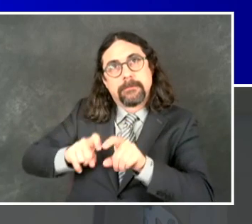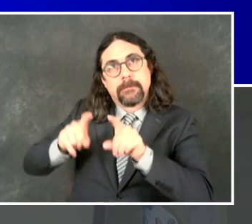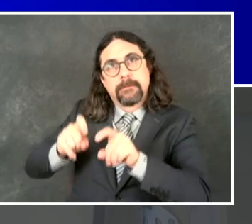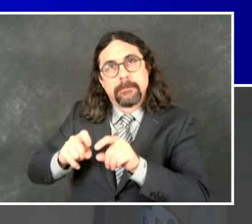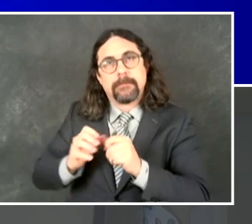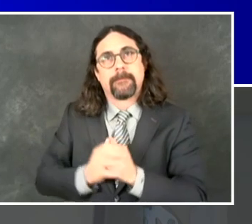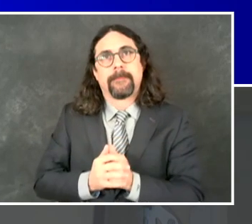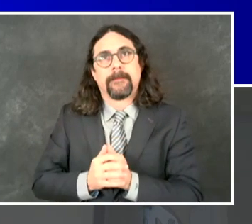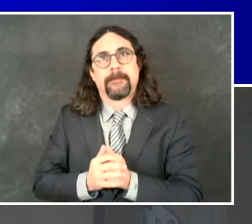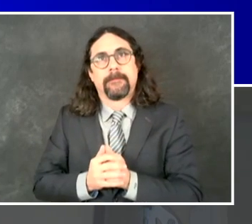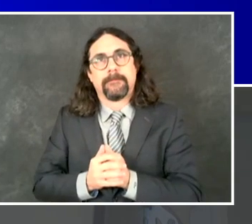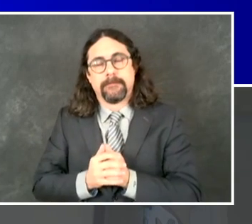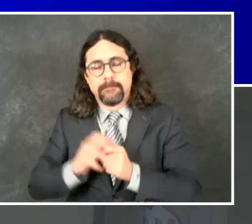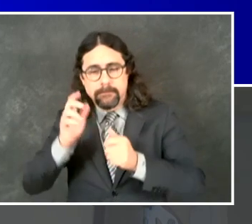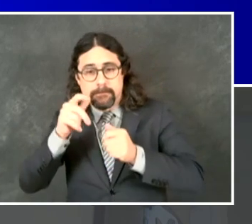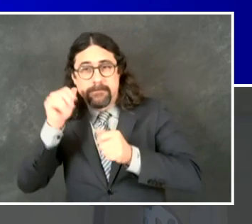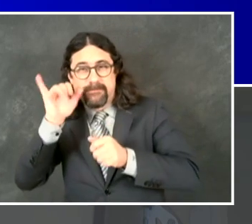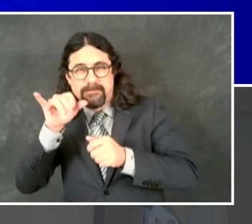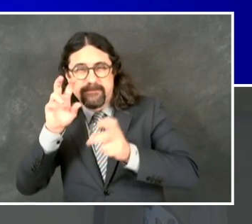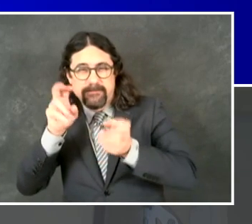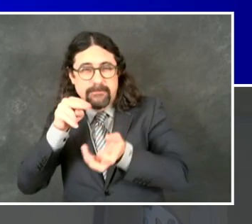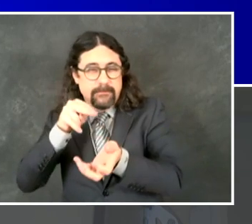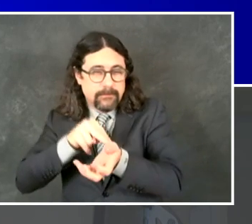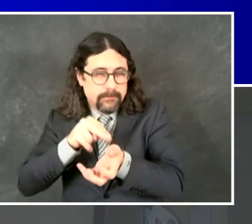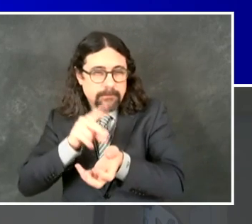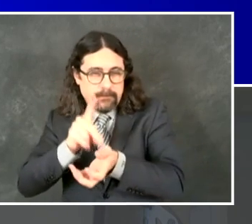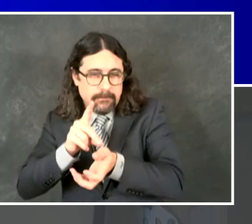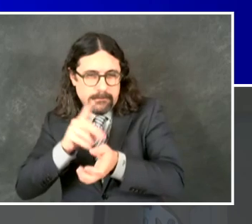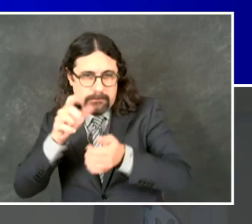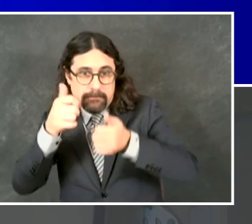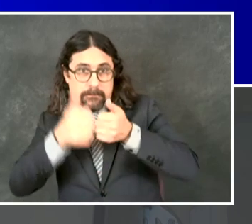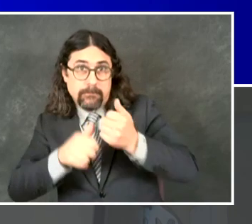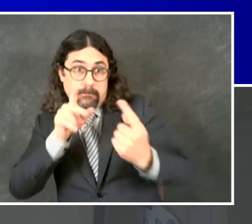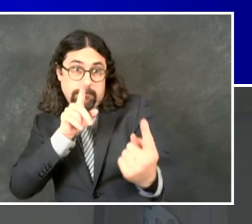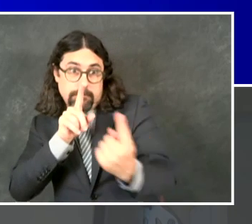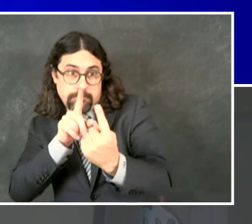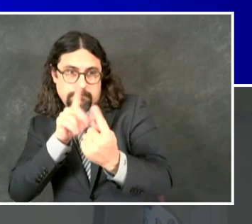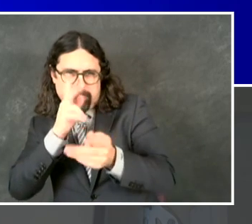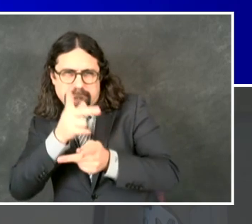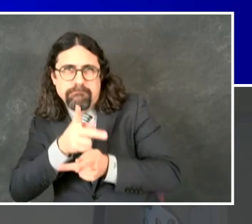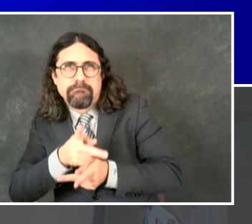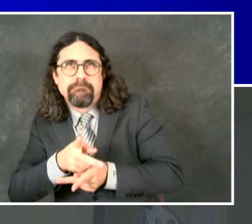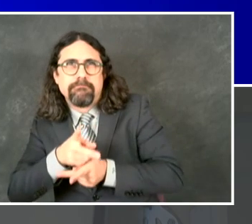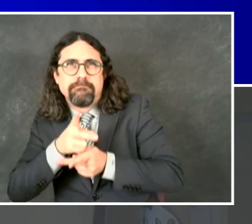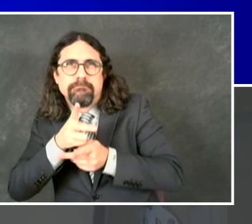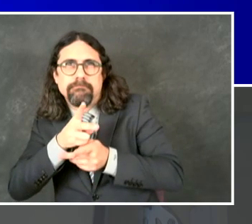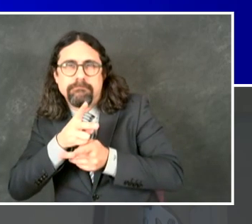N-95, WHATEVER TYPE OF MASK WAS APPROPRIATE. GLOVES, GOWN, A